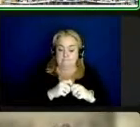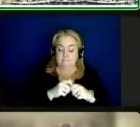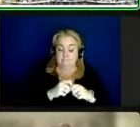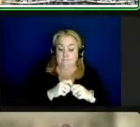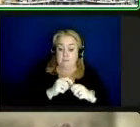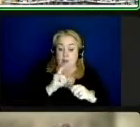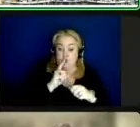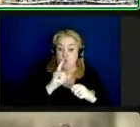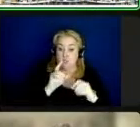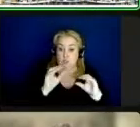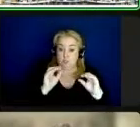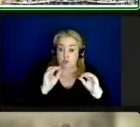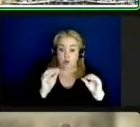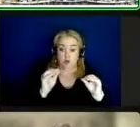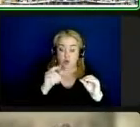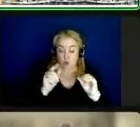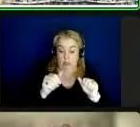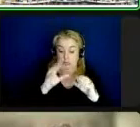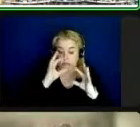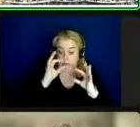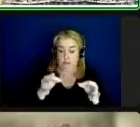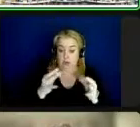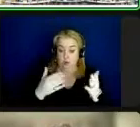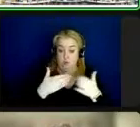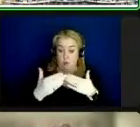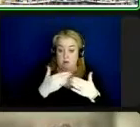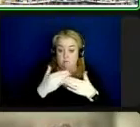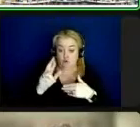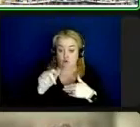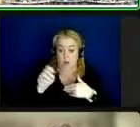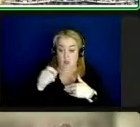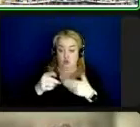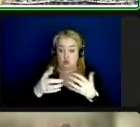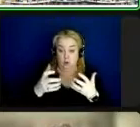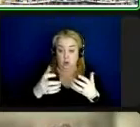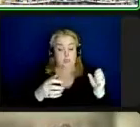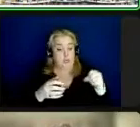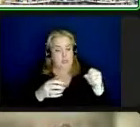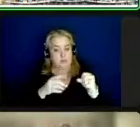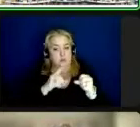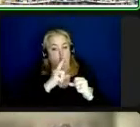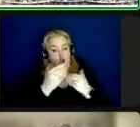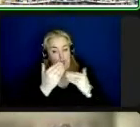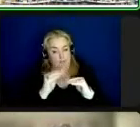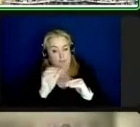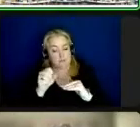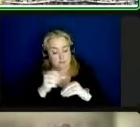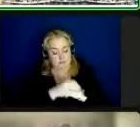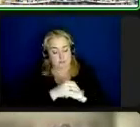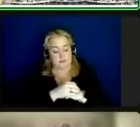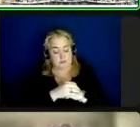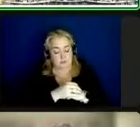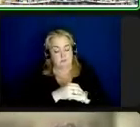I BELIEVE SO. OR YOU WANT TO CHANGE DURING, RIGHT?